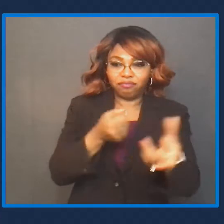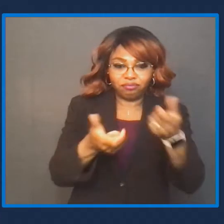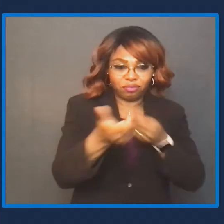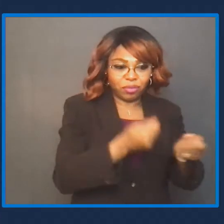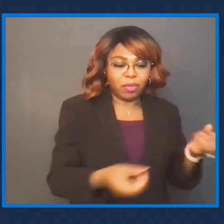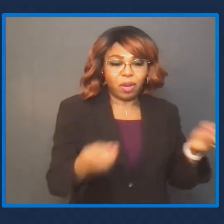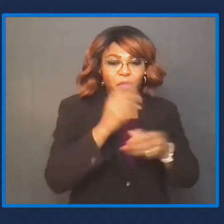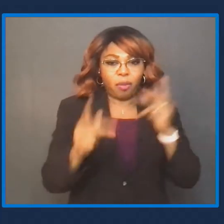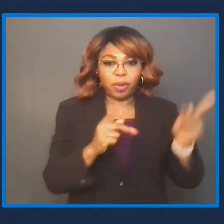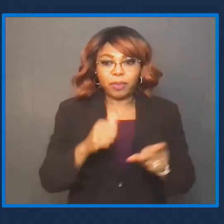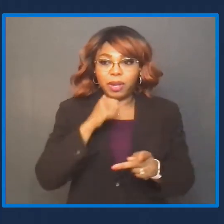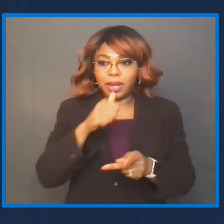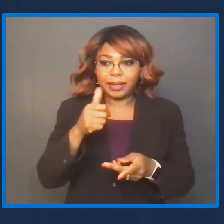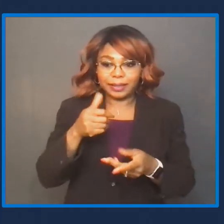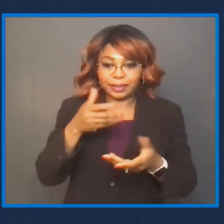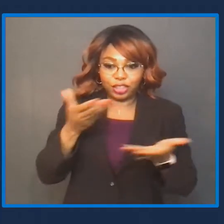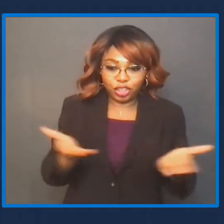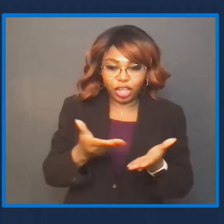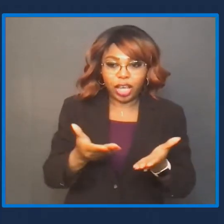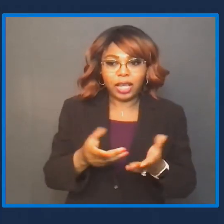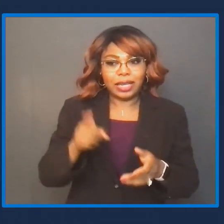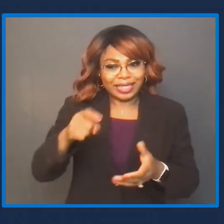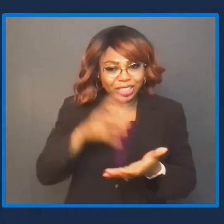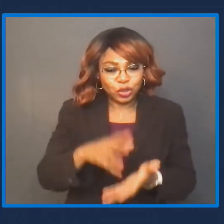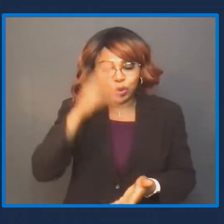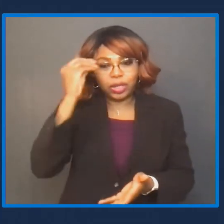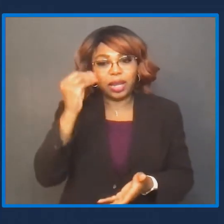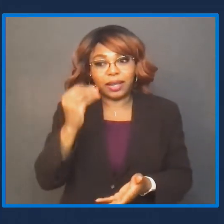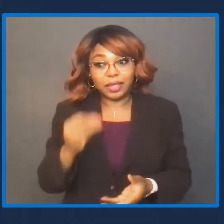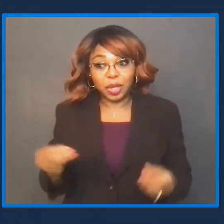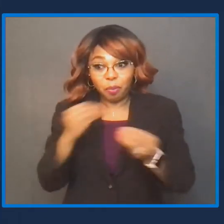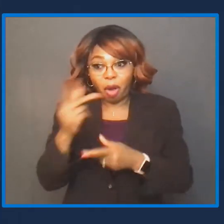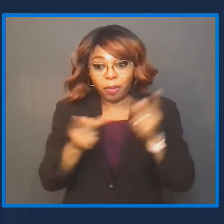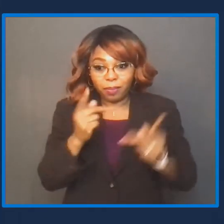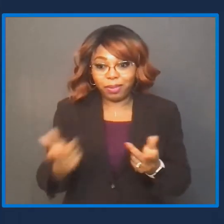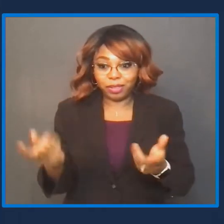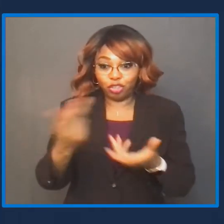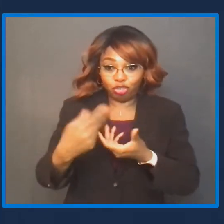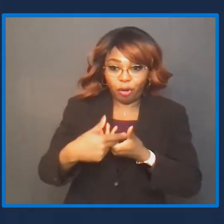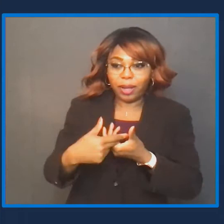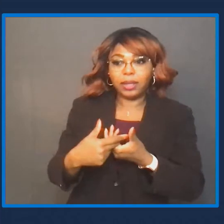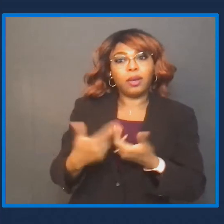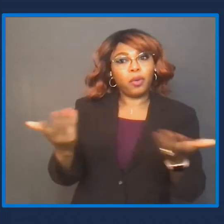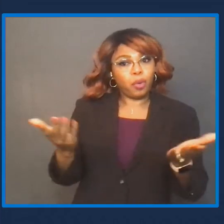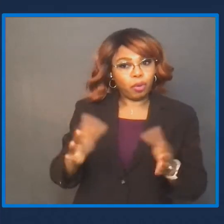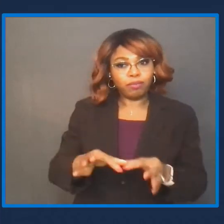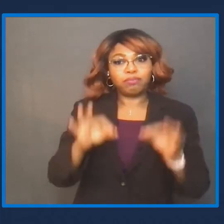in this space and need to learn the more the merrier. Now we've got about three minutes left before the big show.